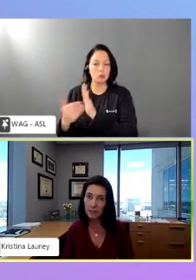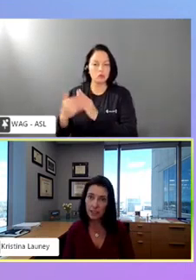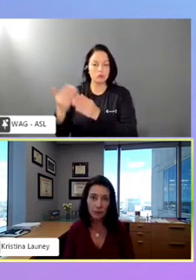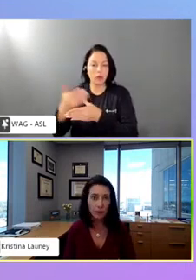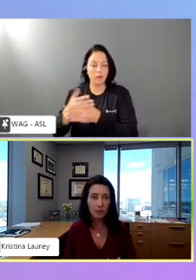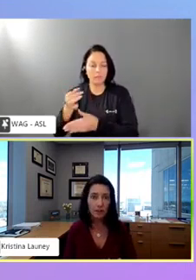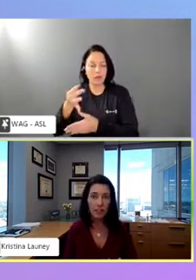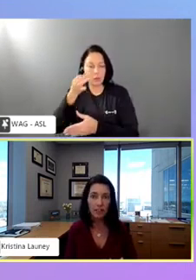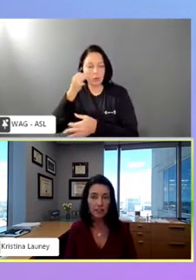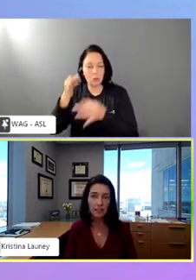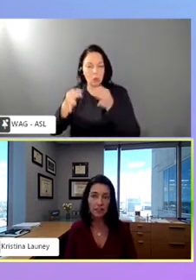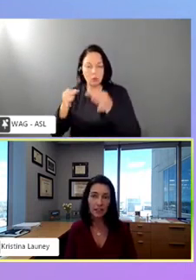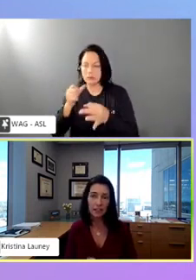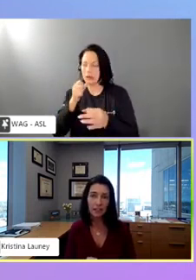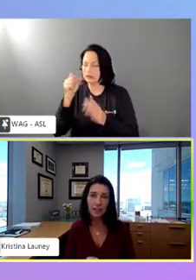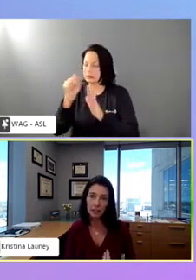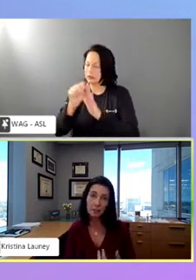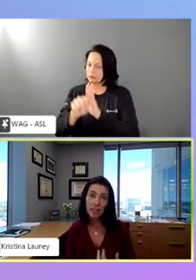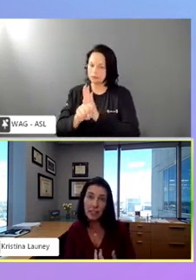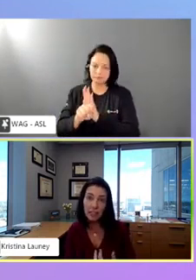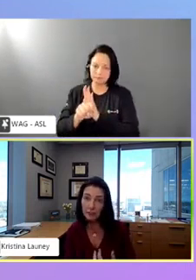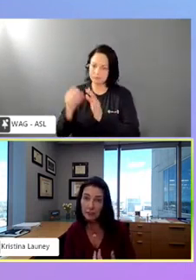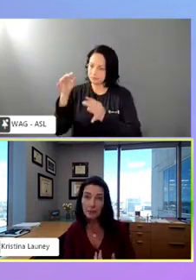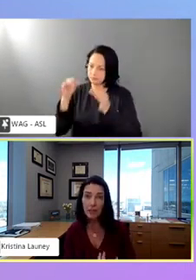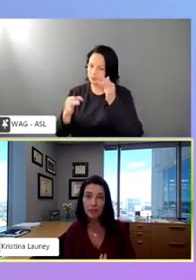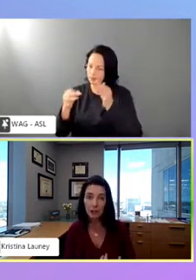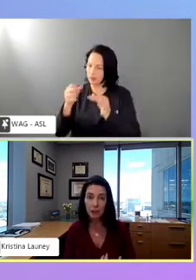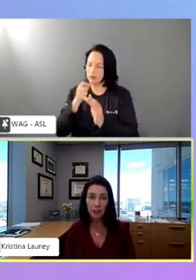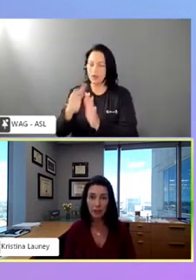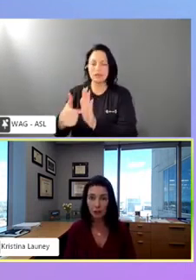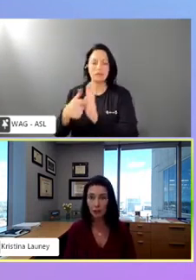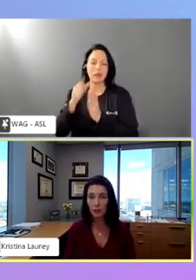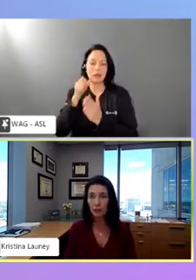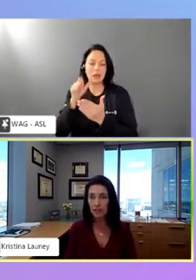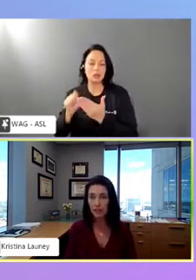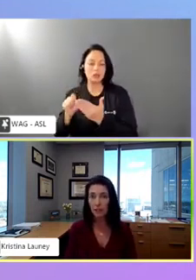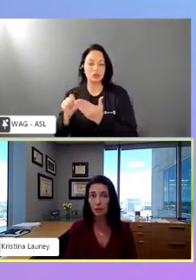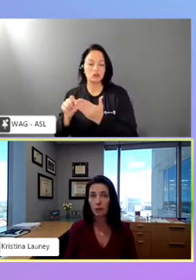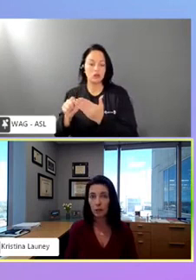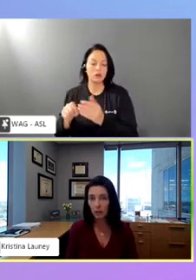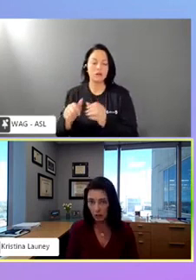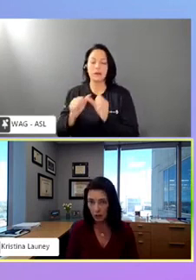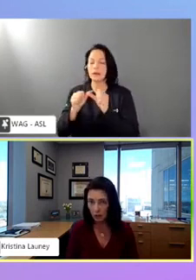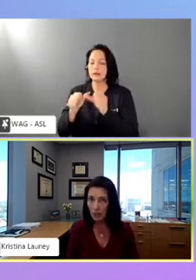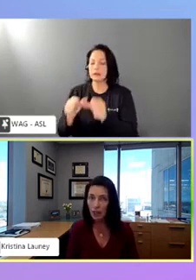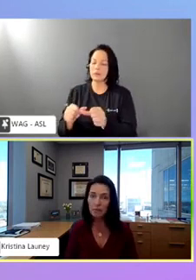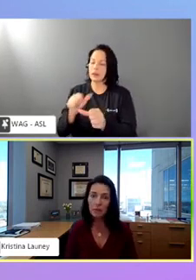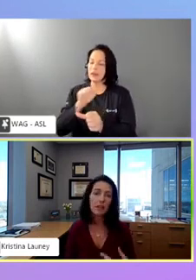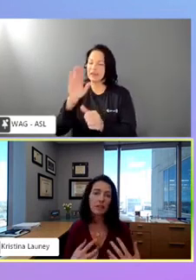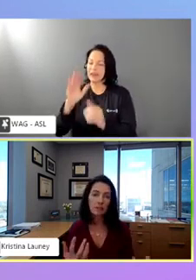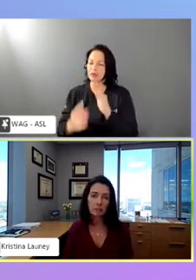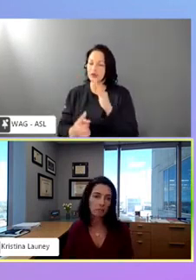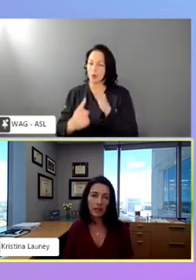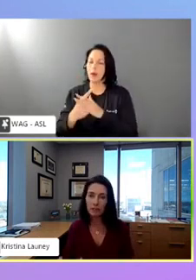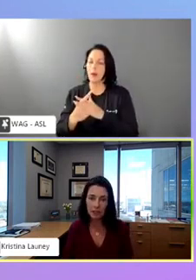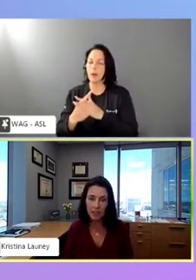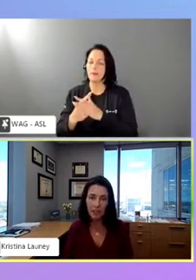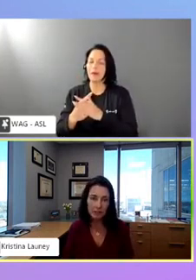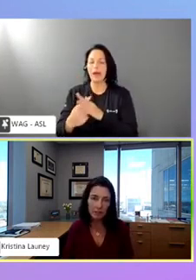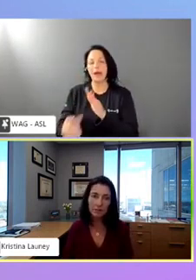curious, the last two years numbers were eleven and a half thousand in 2020 lawsuit filed in federal courts, this is not state courts and not